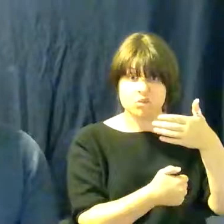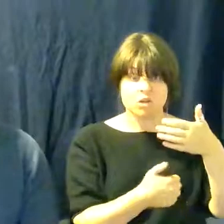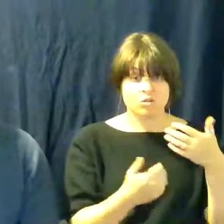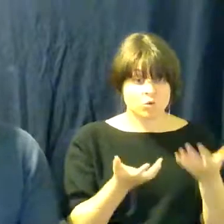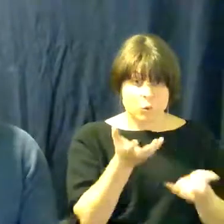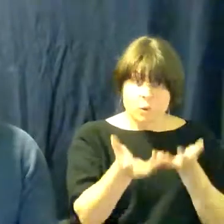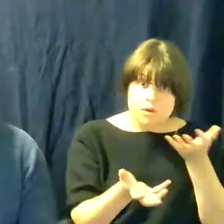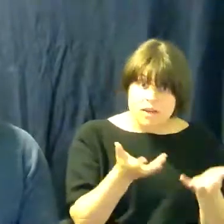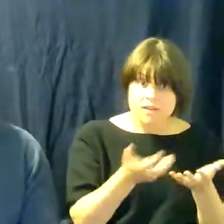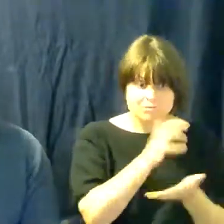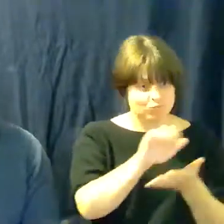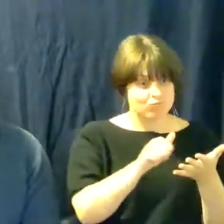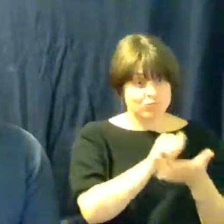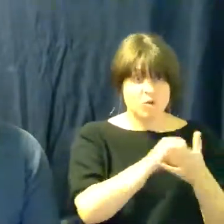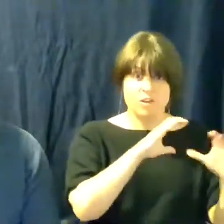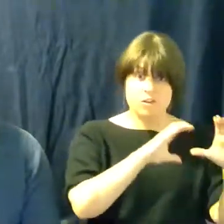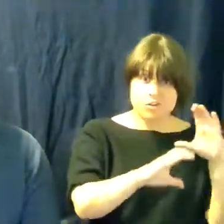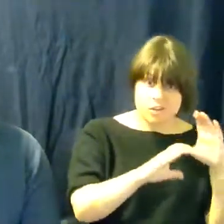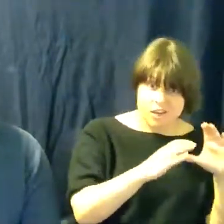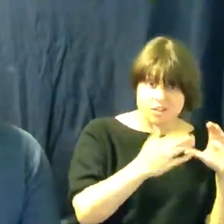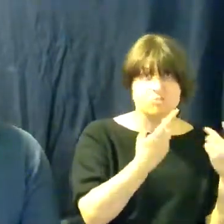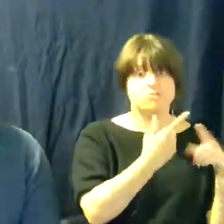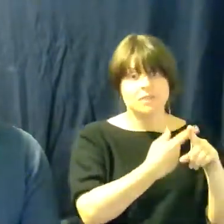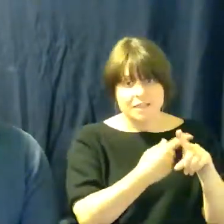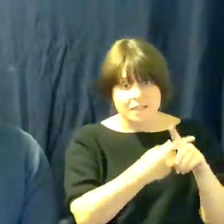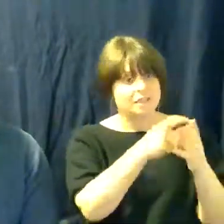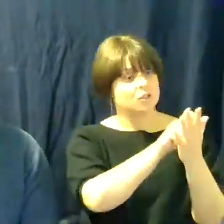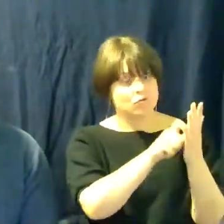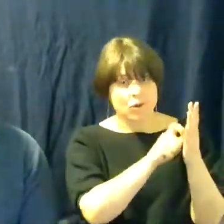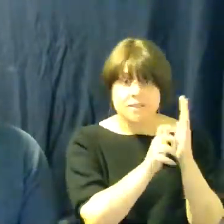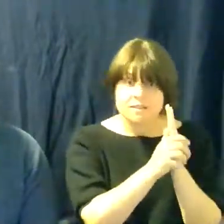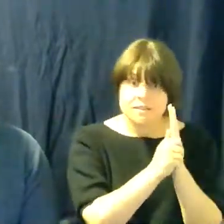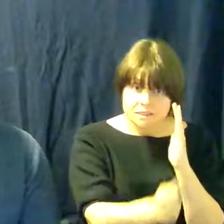technology, public presentations coo, cook